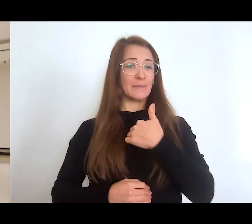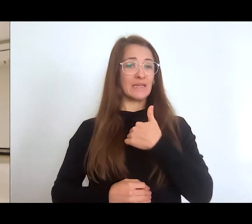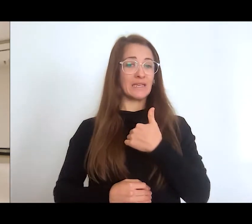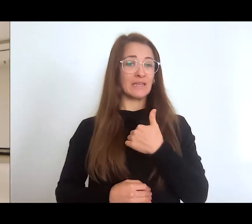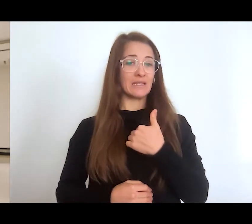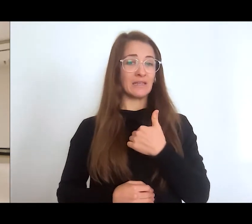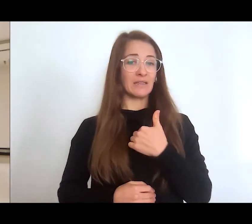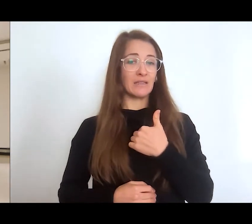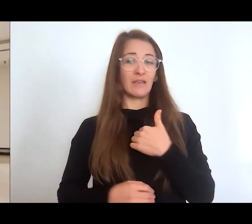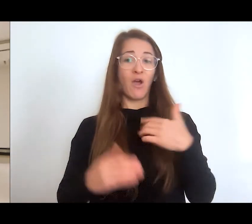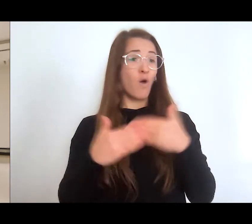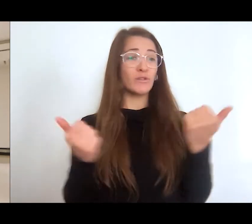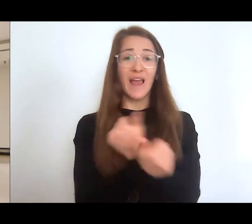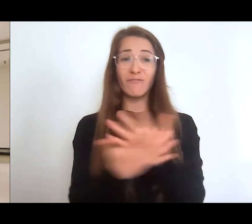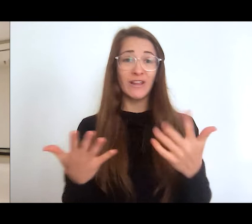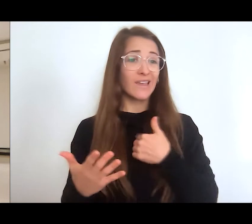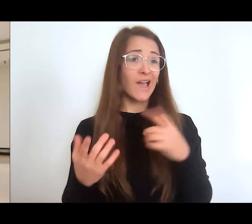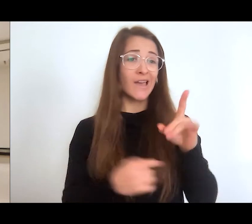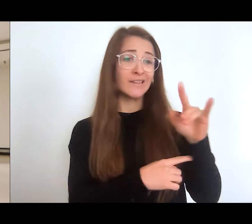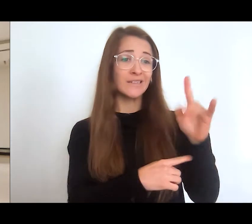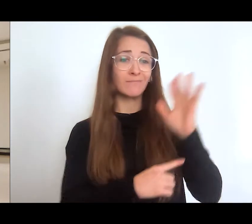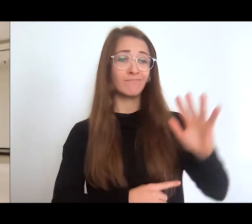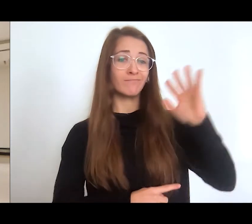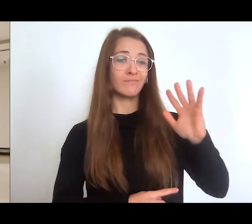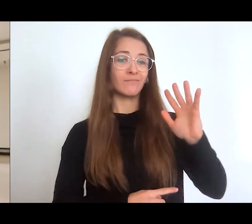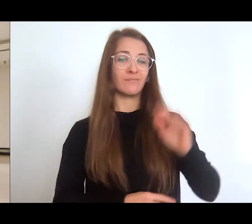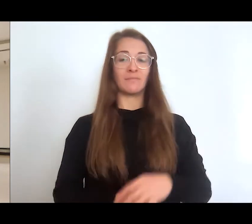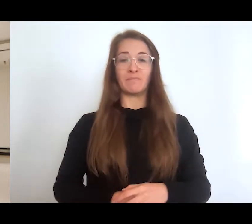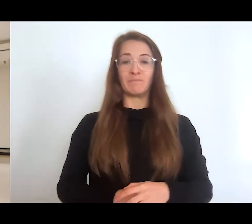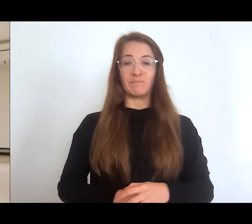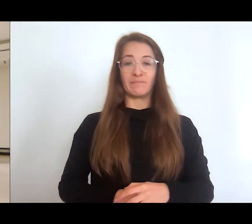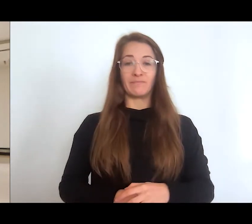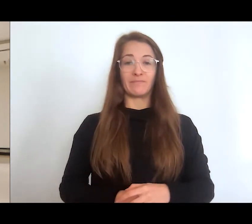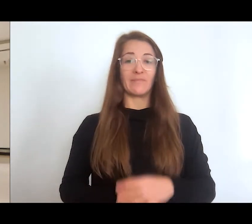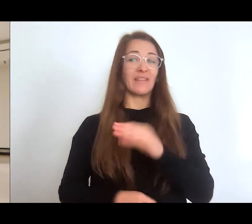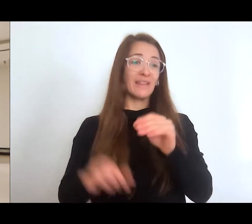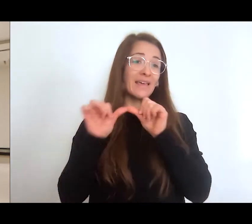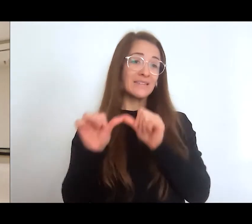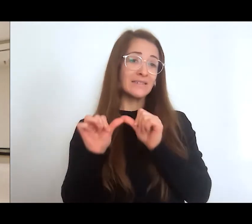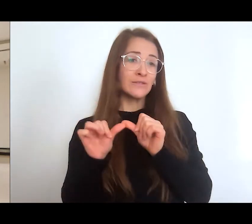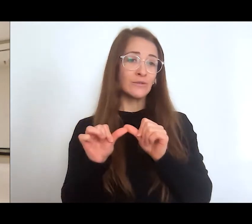VERY MUCH INFLUENCED ALMOST EVERYTHING THAT I DID AND THEY